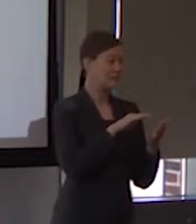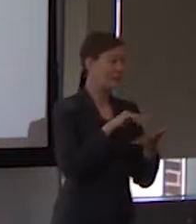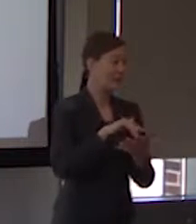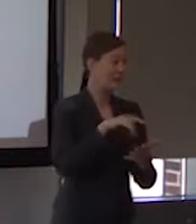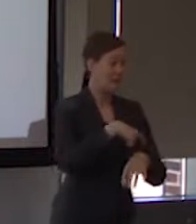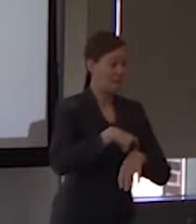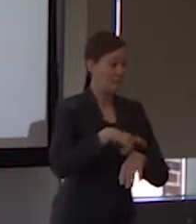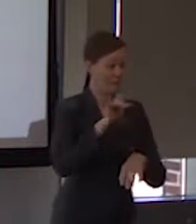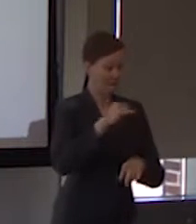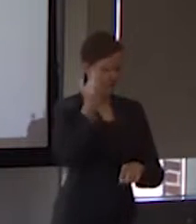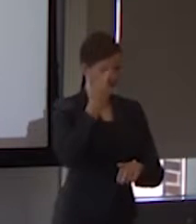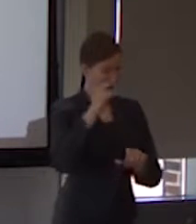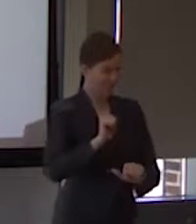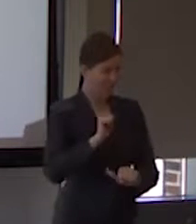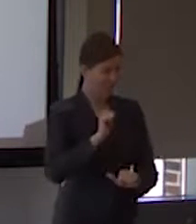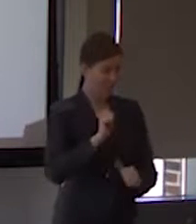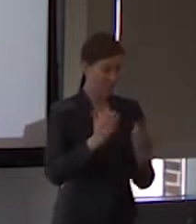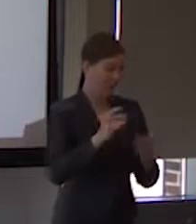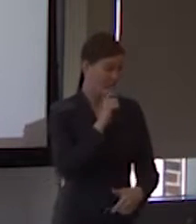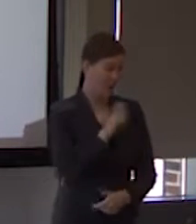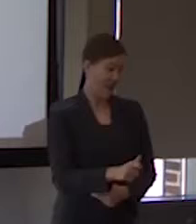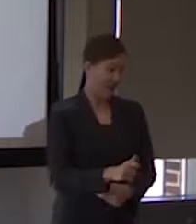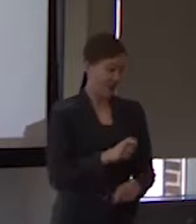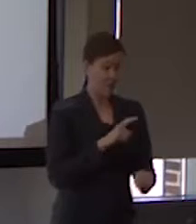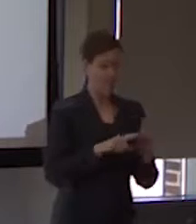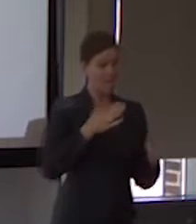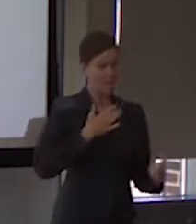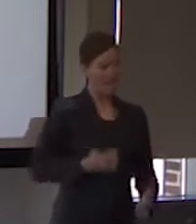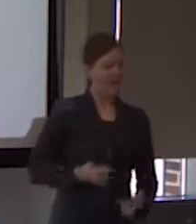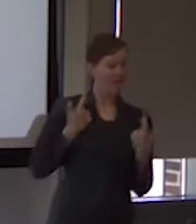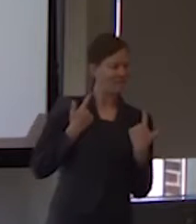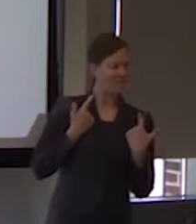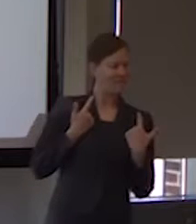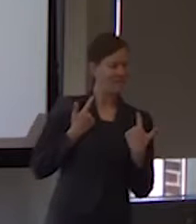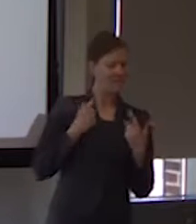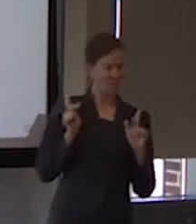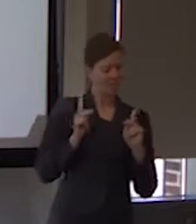Is that reasonable? Perhaps not, but my life and the members of my population,